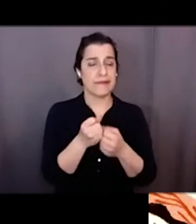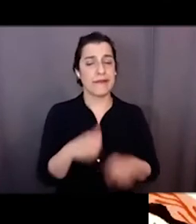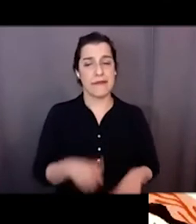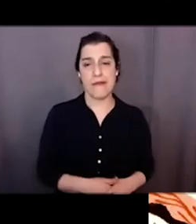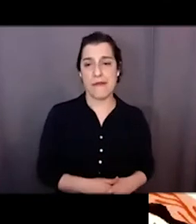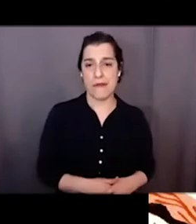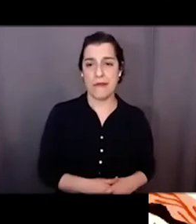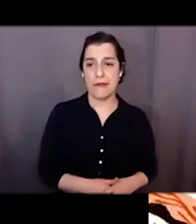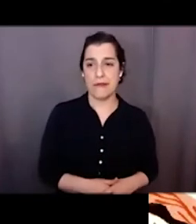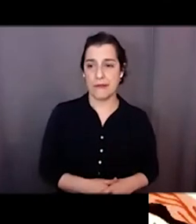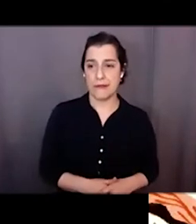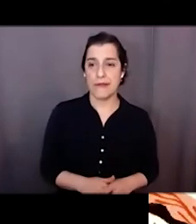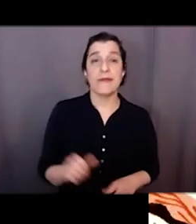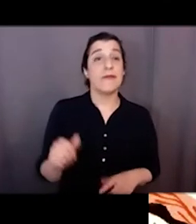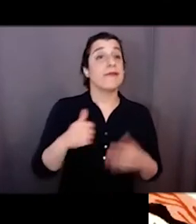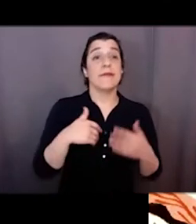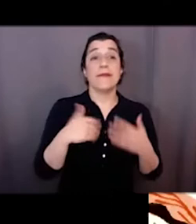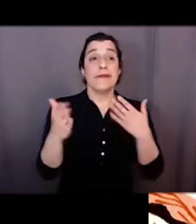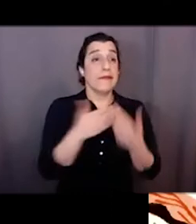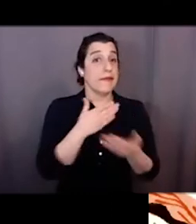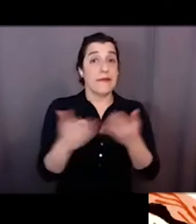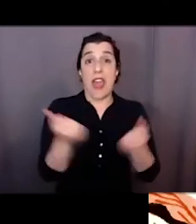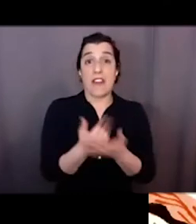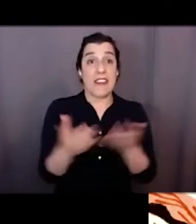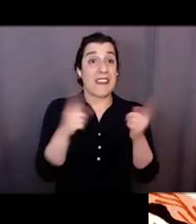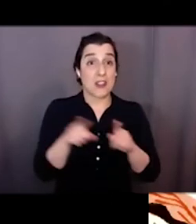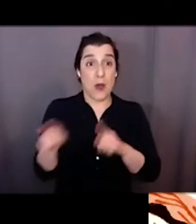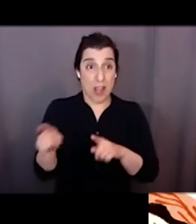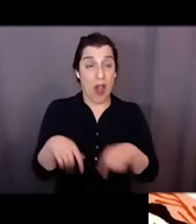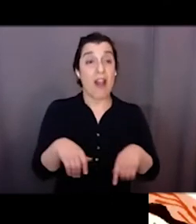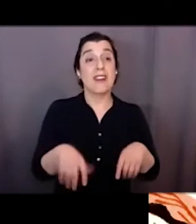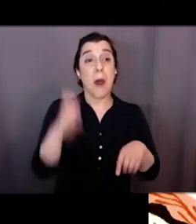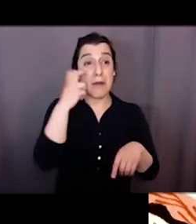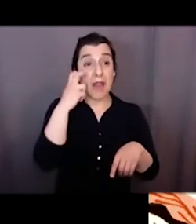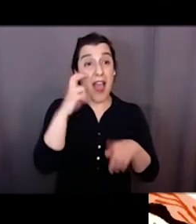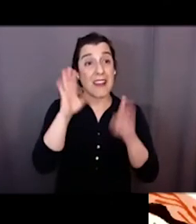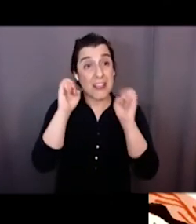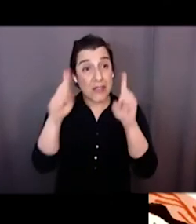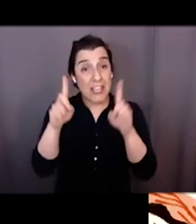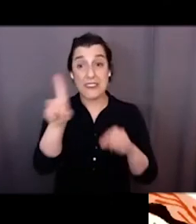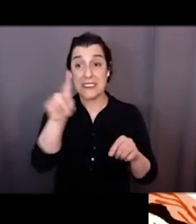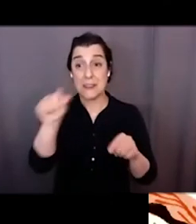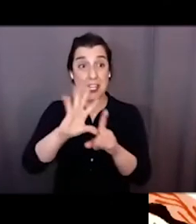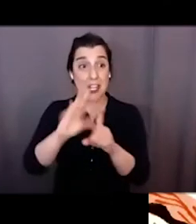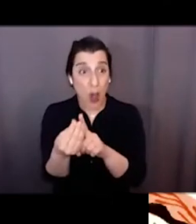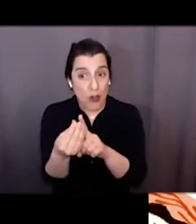despite everything that's happening right now, blindness, education and culture and disability culture finds a way to thrive.